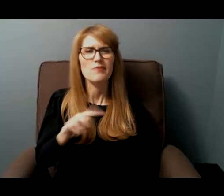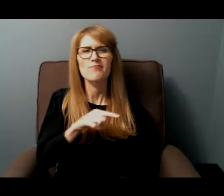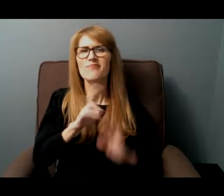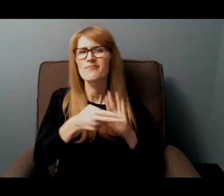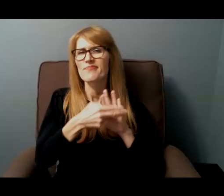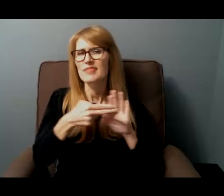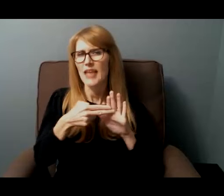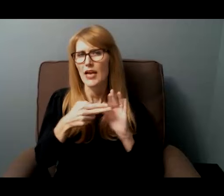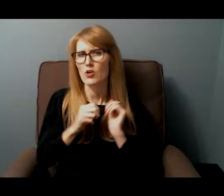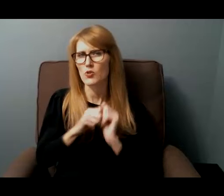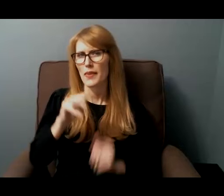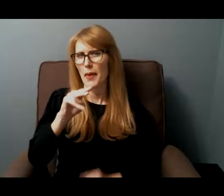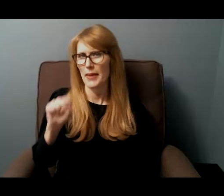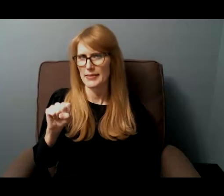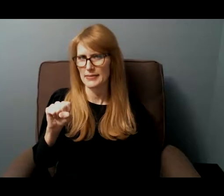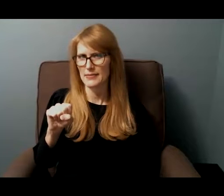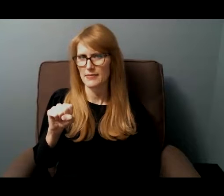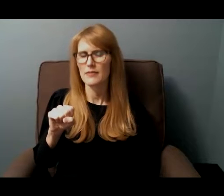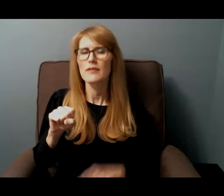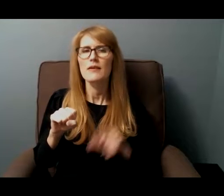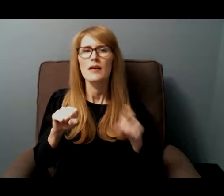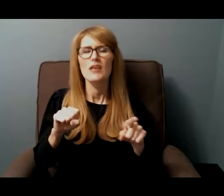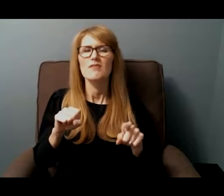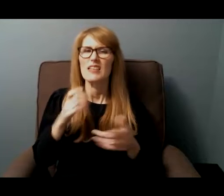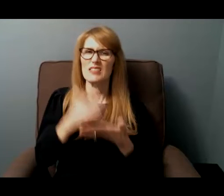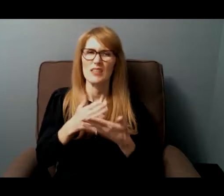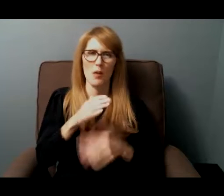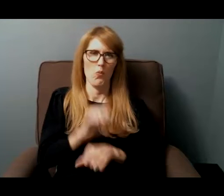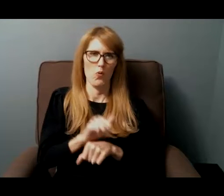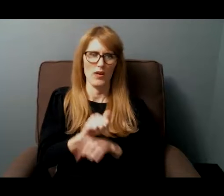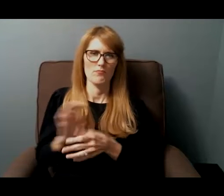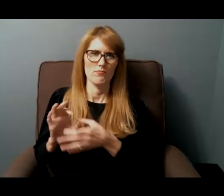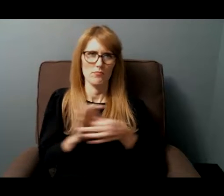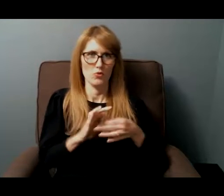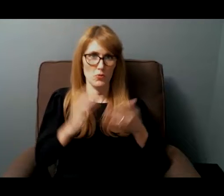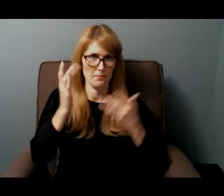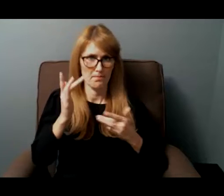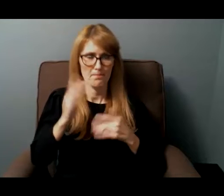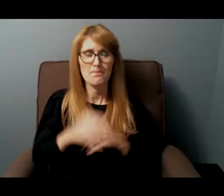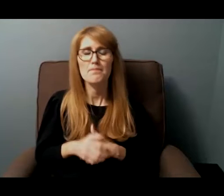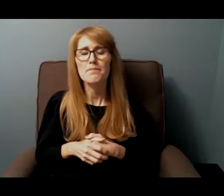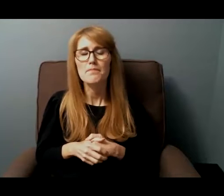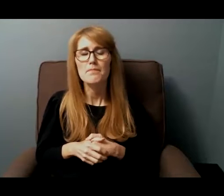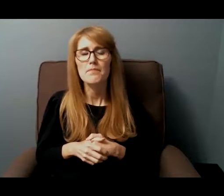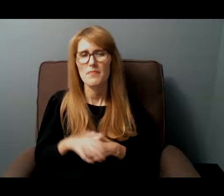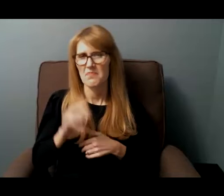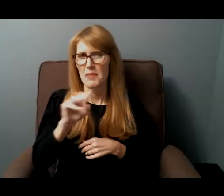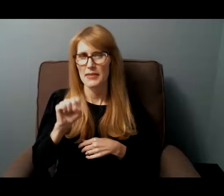with multiple sclerosis, and she had to stop working because of it. She applied for SSDI